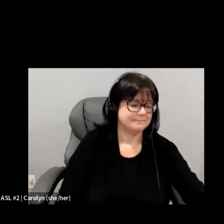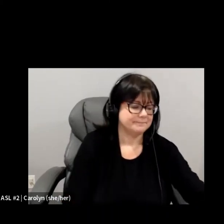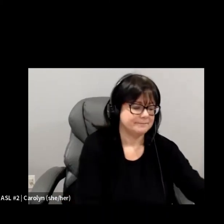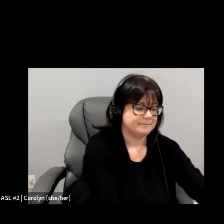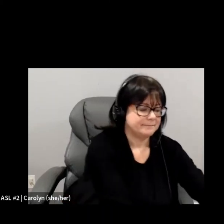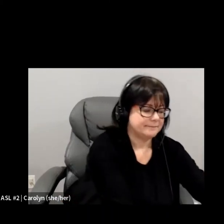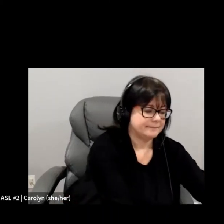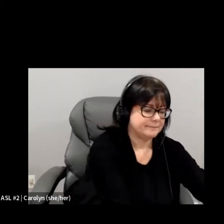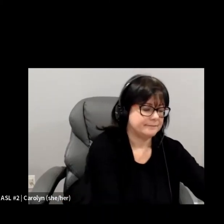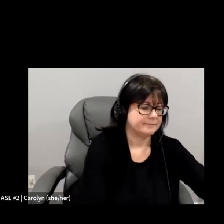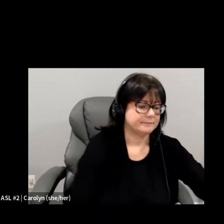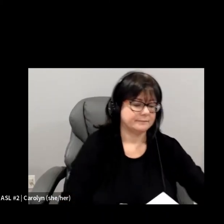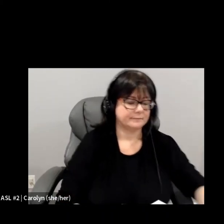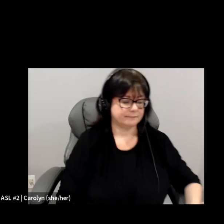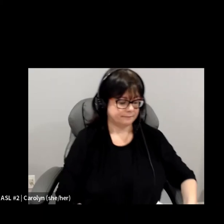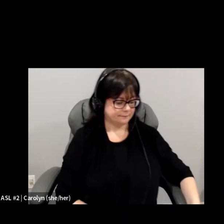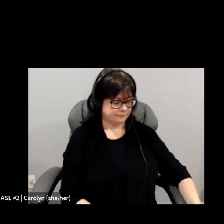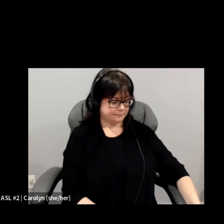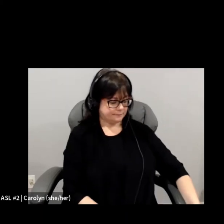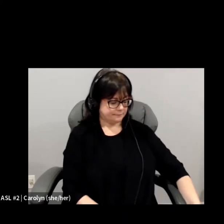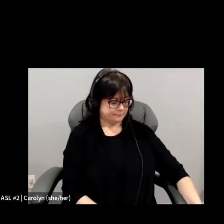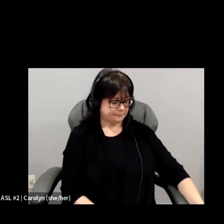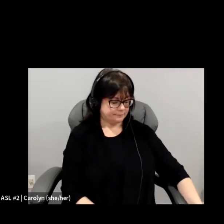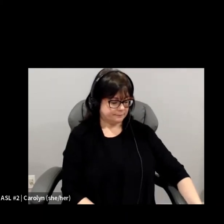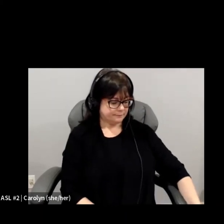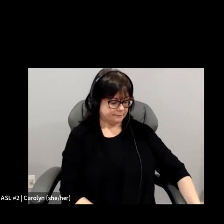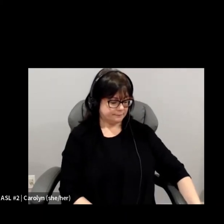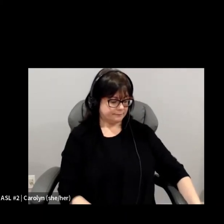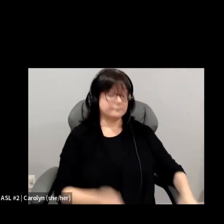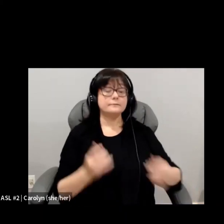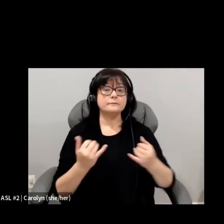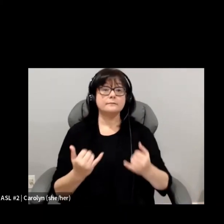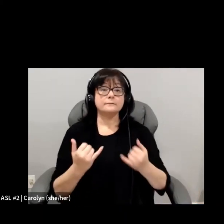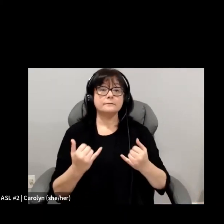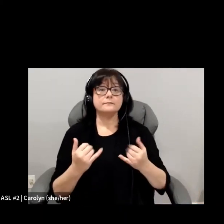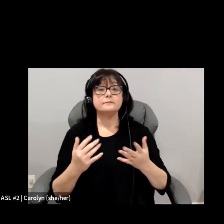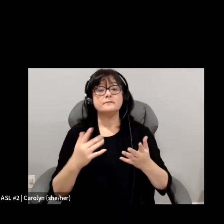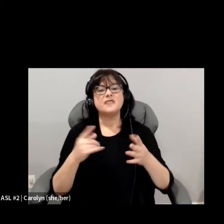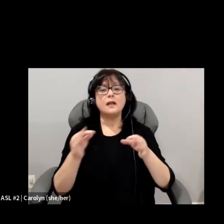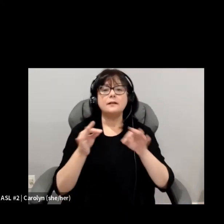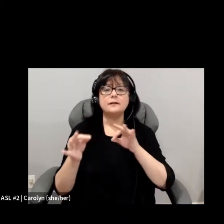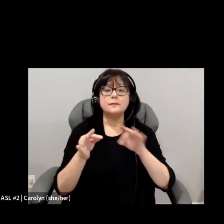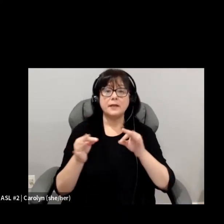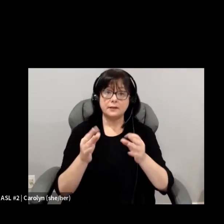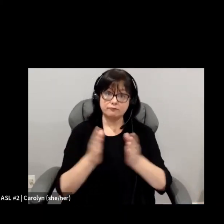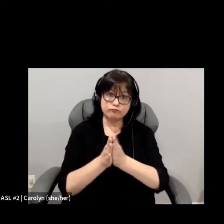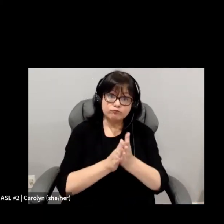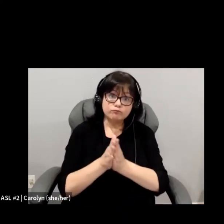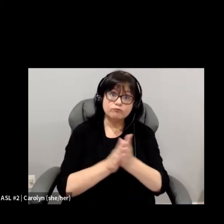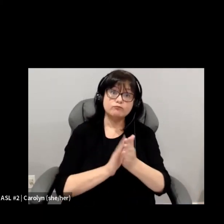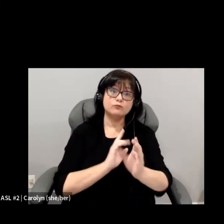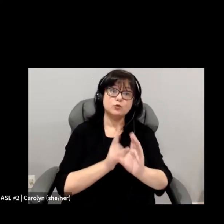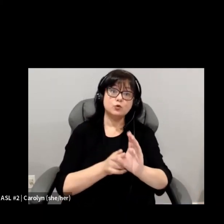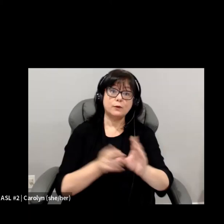NEXT LET ME TAKE A MOMENT TO EXPLAIN WHO IS ELIGIBLE TO BE A DIRECTOR OF ARCH.